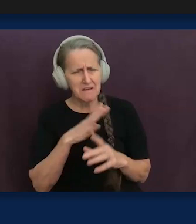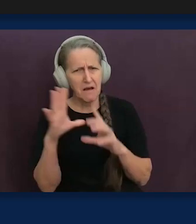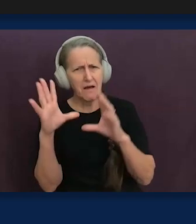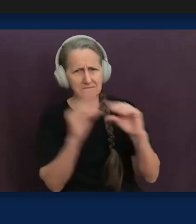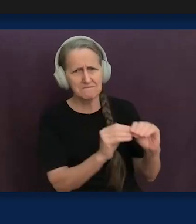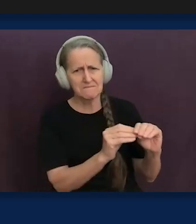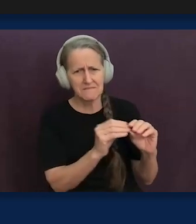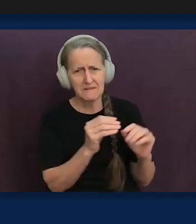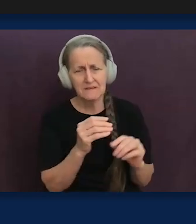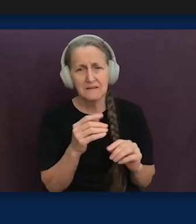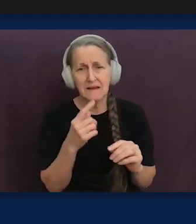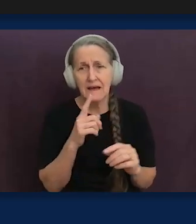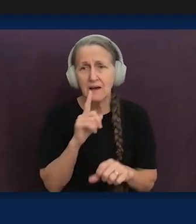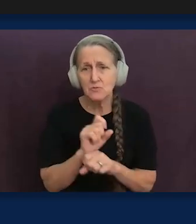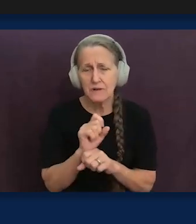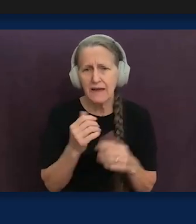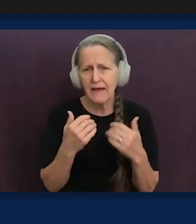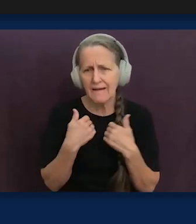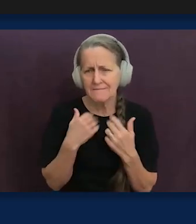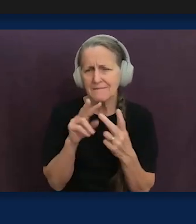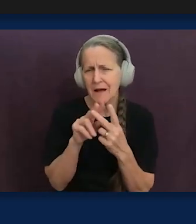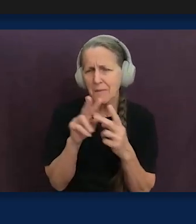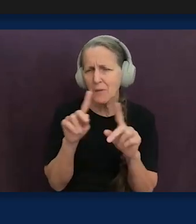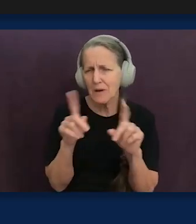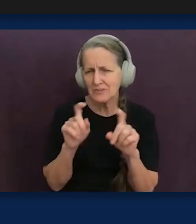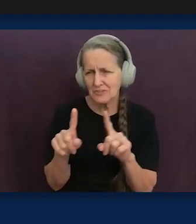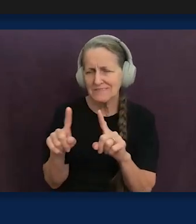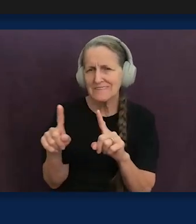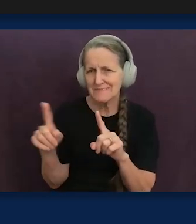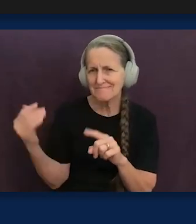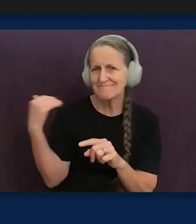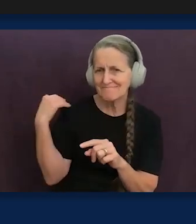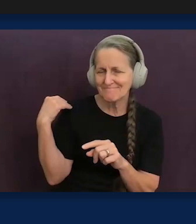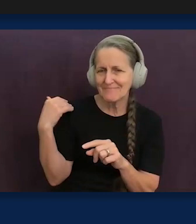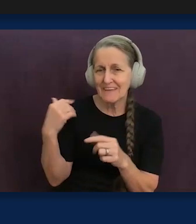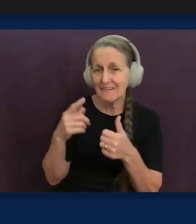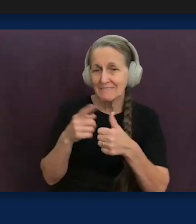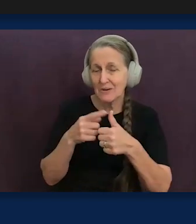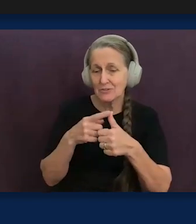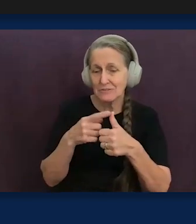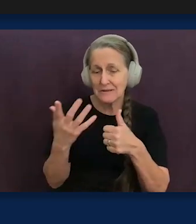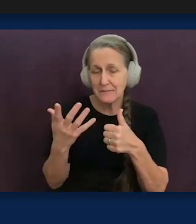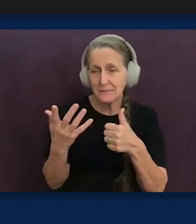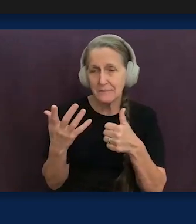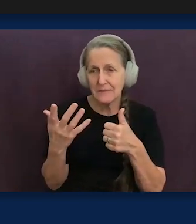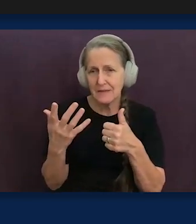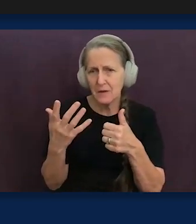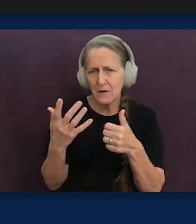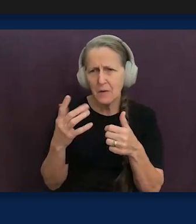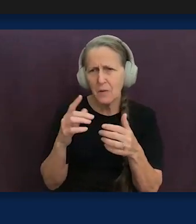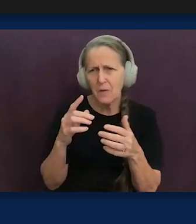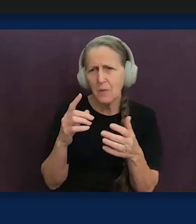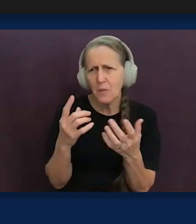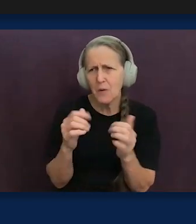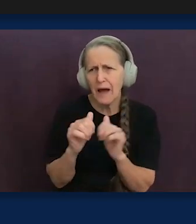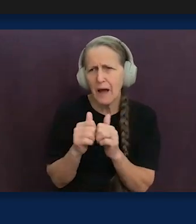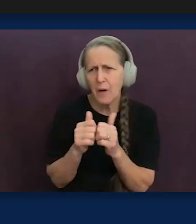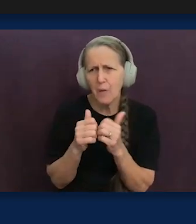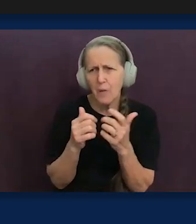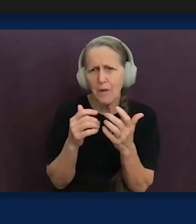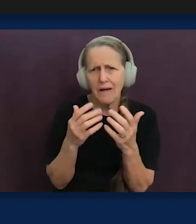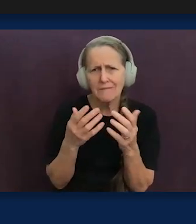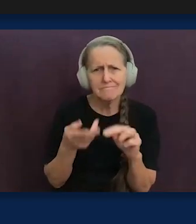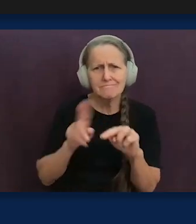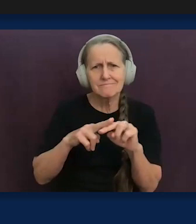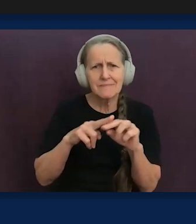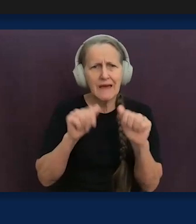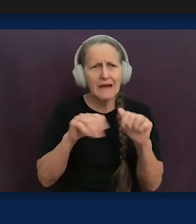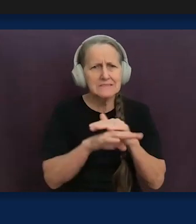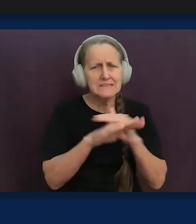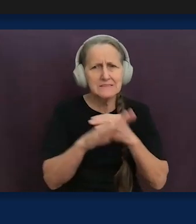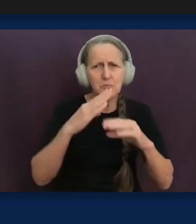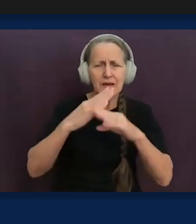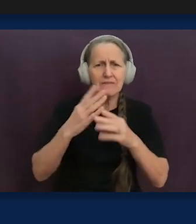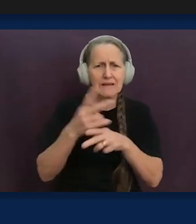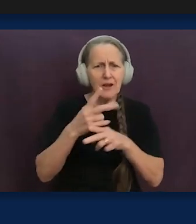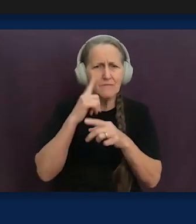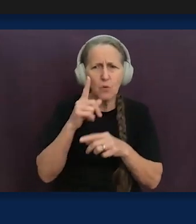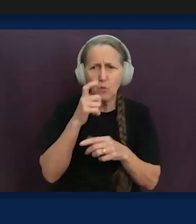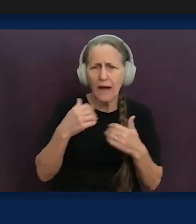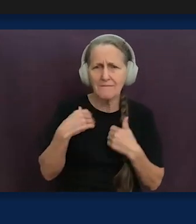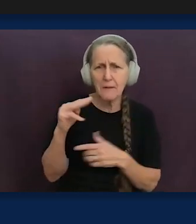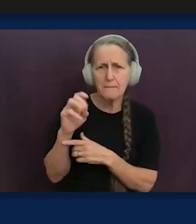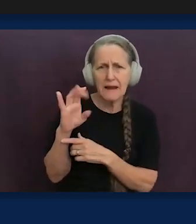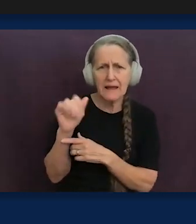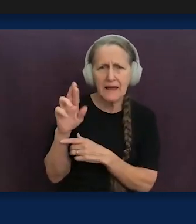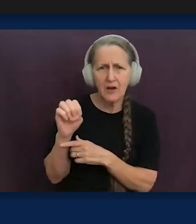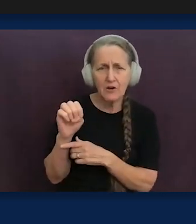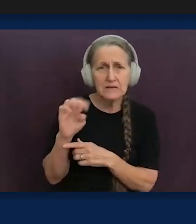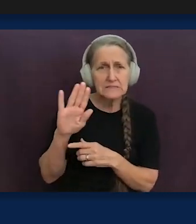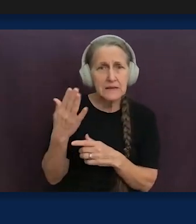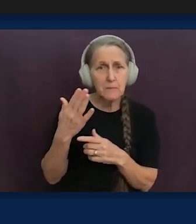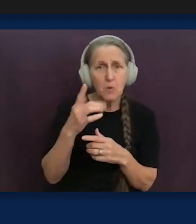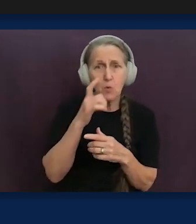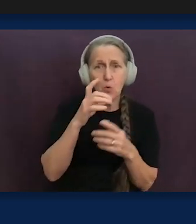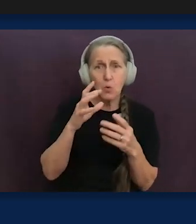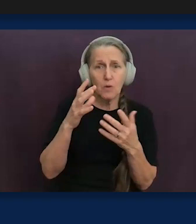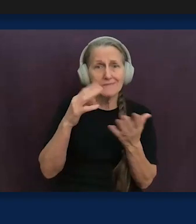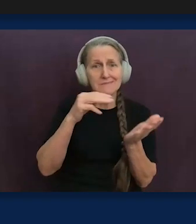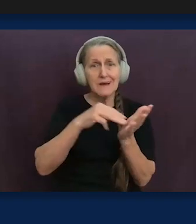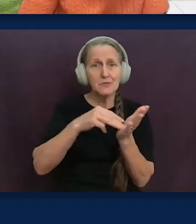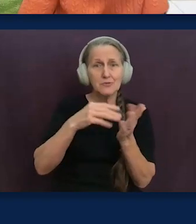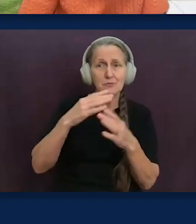So, actually, we do have a couple of questions that came in. So, the first one is, what can be done to expand access to preventive care for people on Medicare? It seems that providers refusing to take Medicare is one of the biggest barriers.